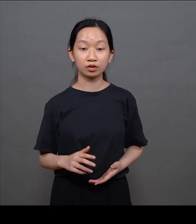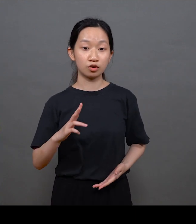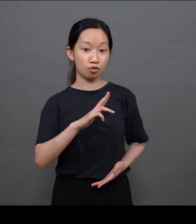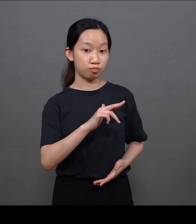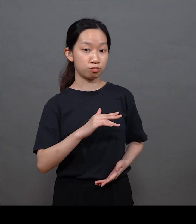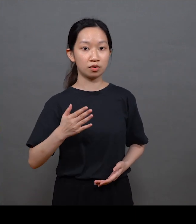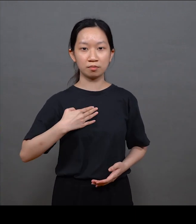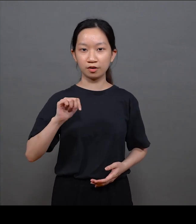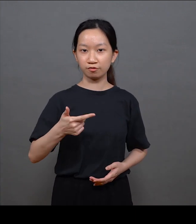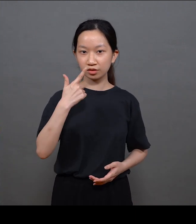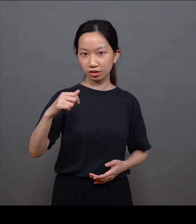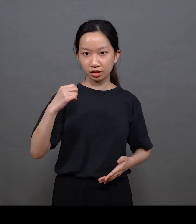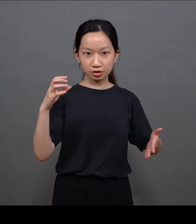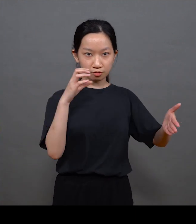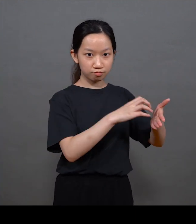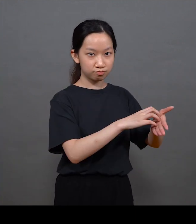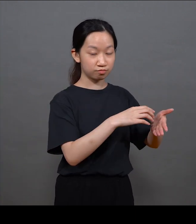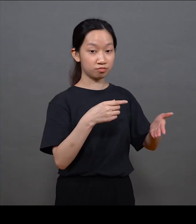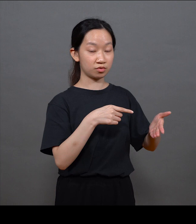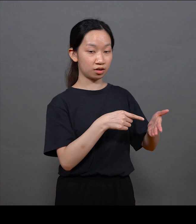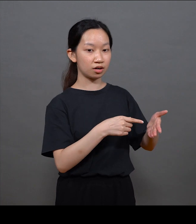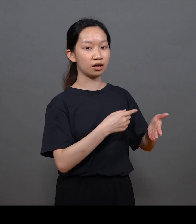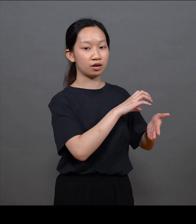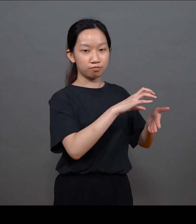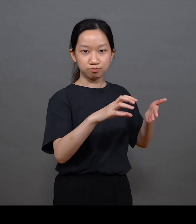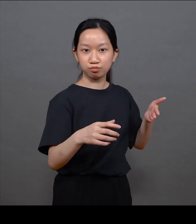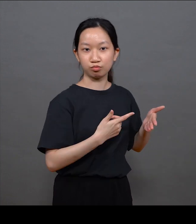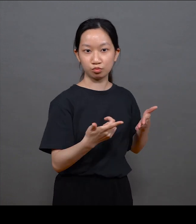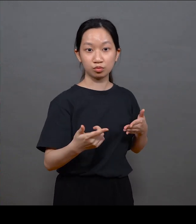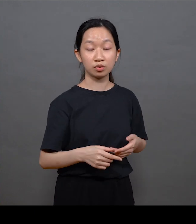Like, you see here, this My First Sony badge which is on all their products